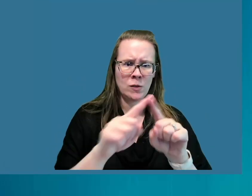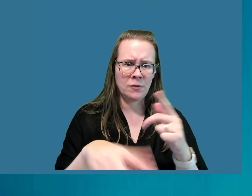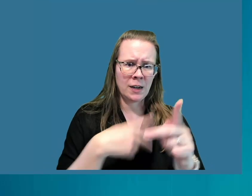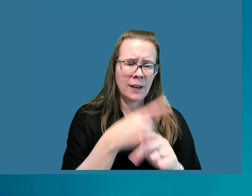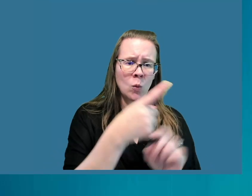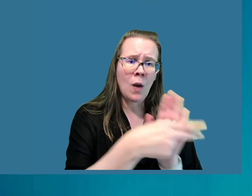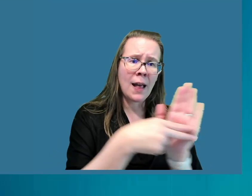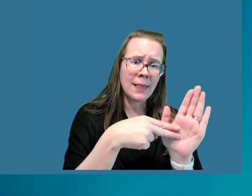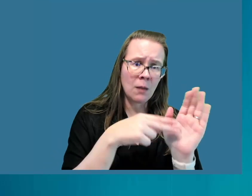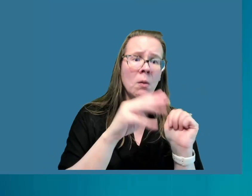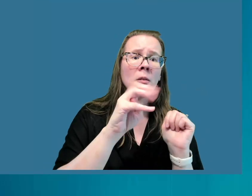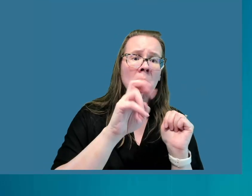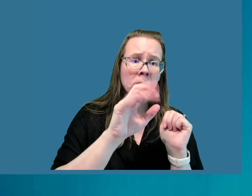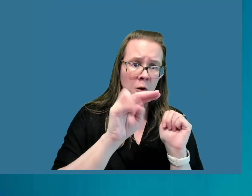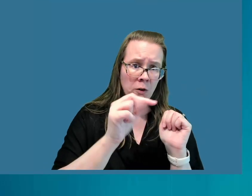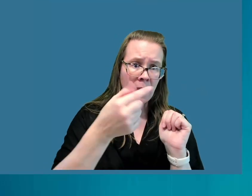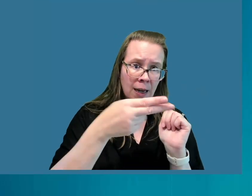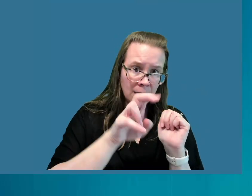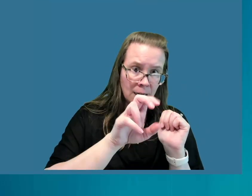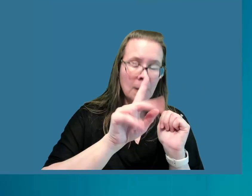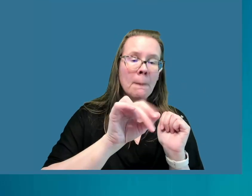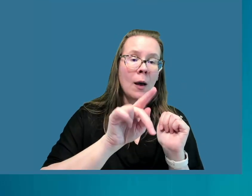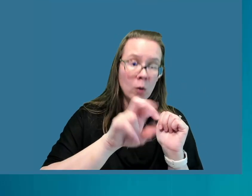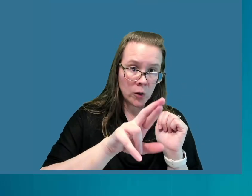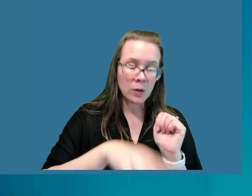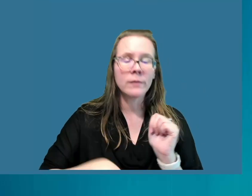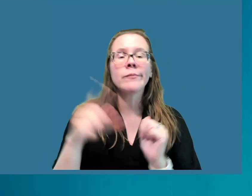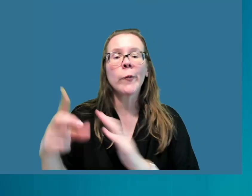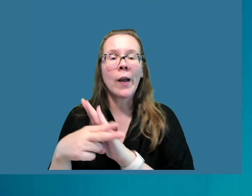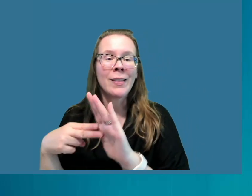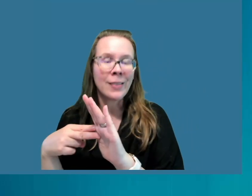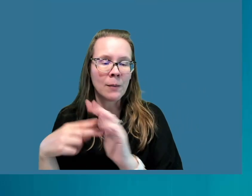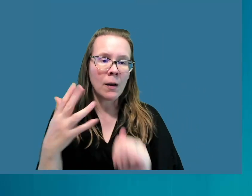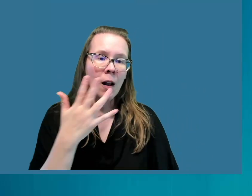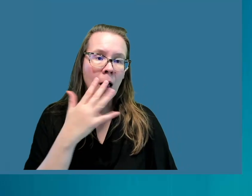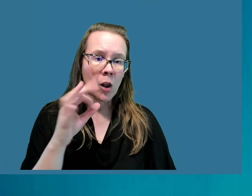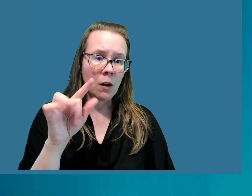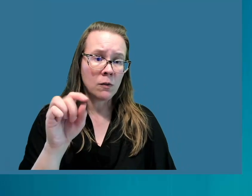in the baking section. Um, the Wilton's brand: there's two products. One is a color flow mix,